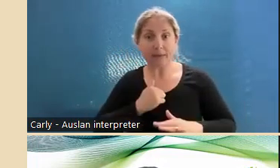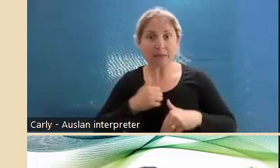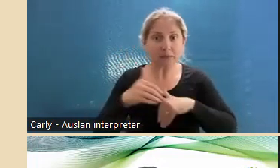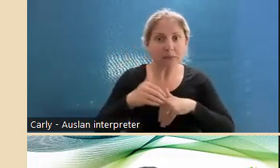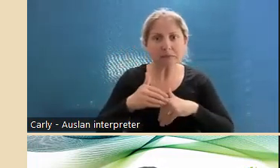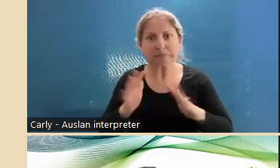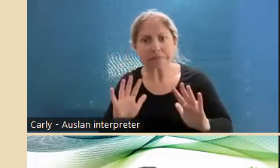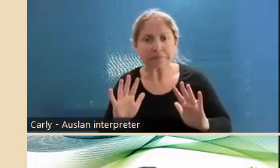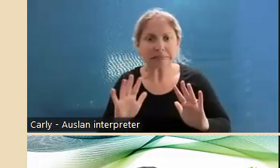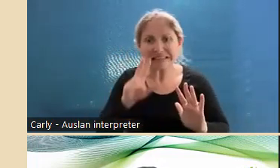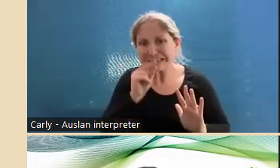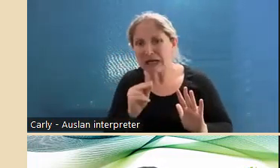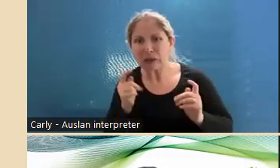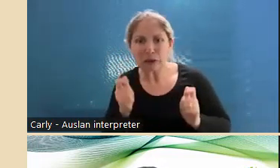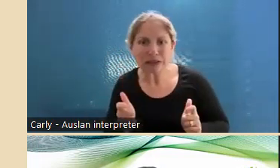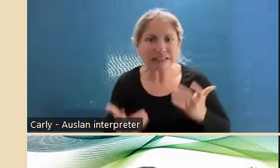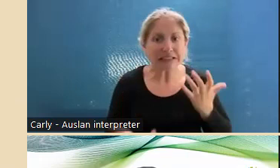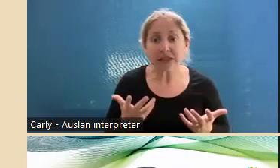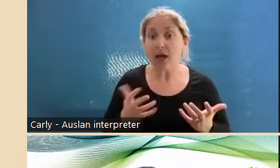the role of disability advocacy.